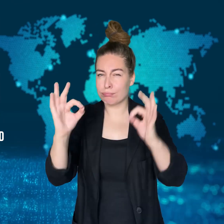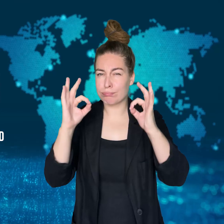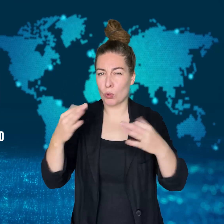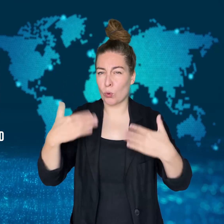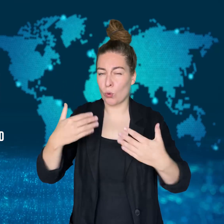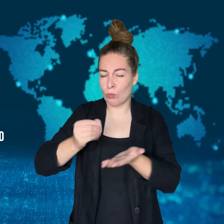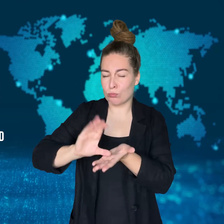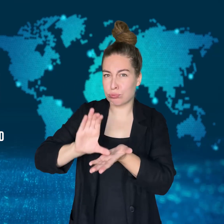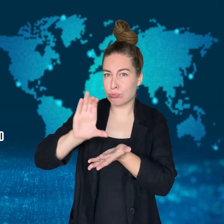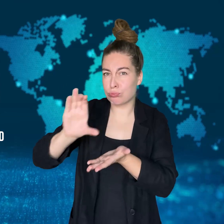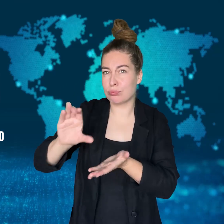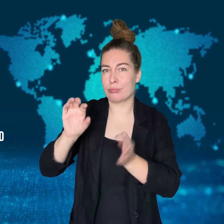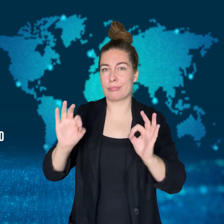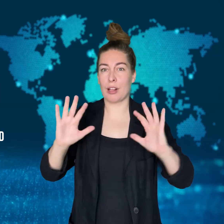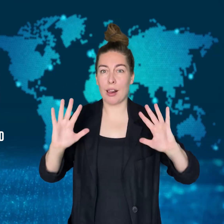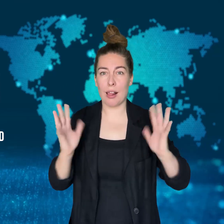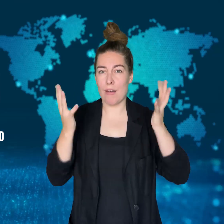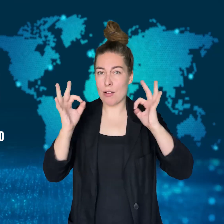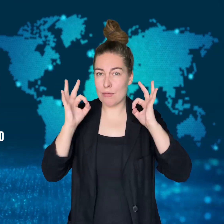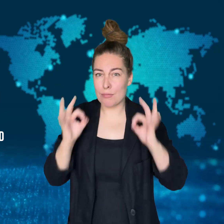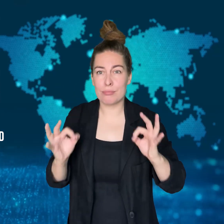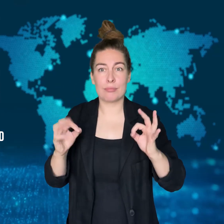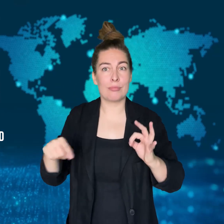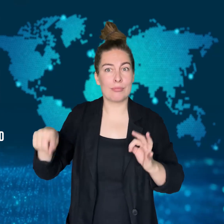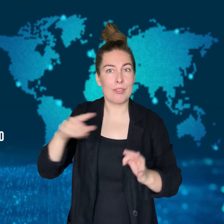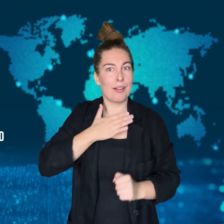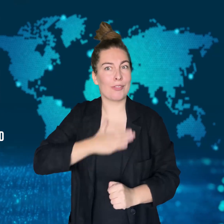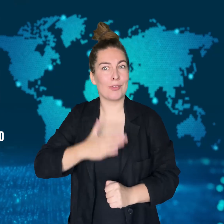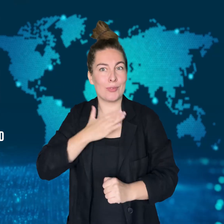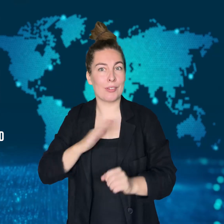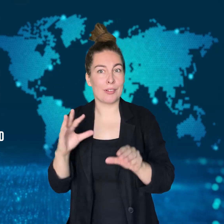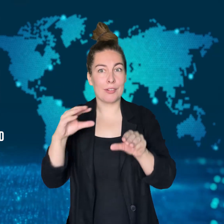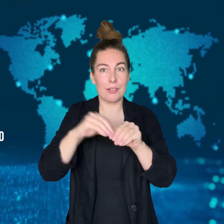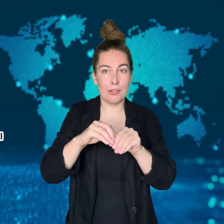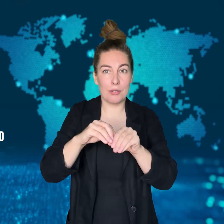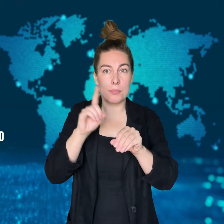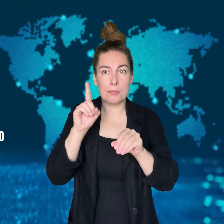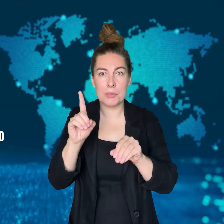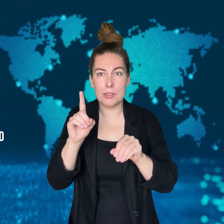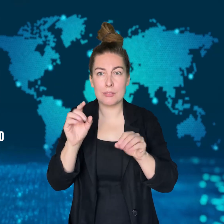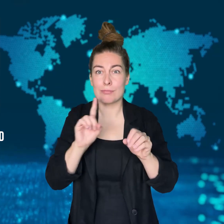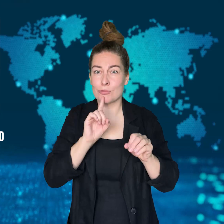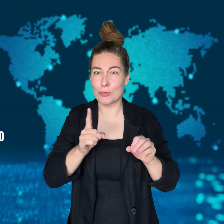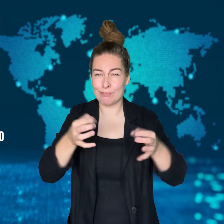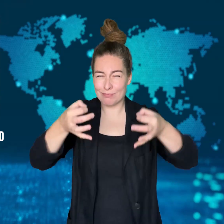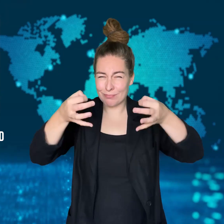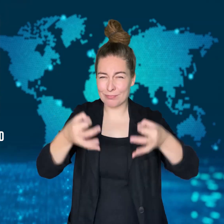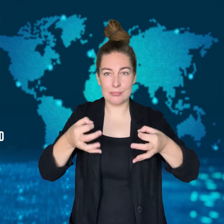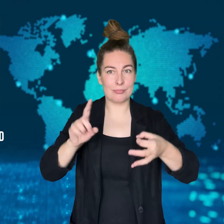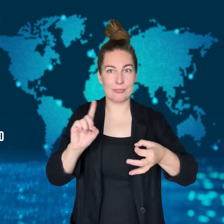Some of them were prosecuted as "people smugglers,"